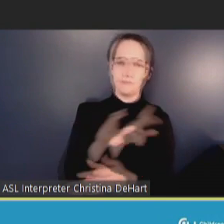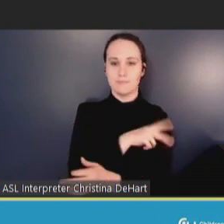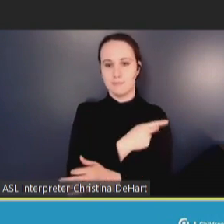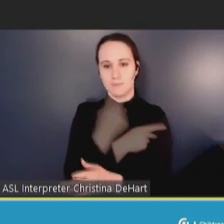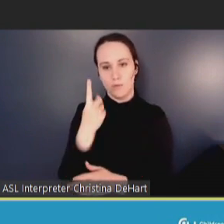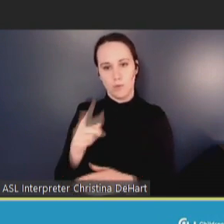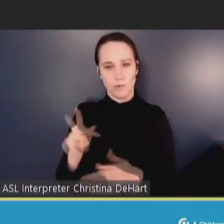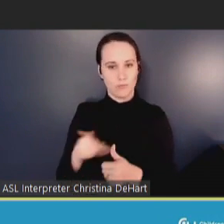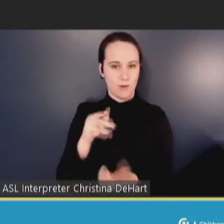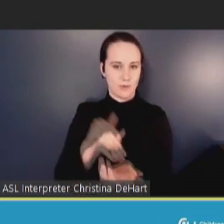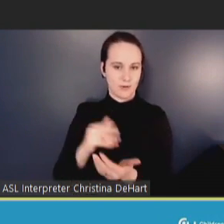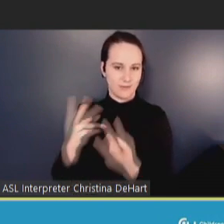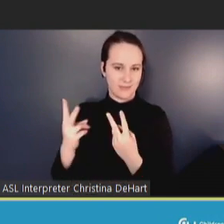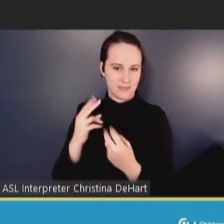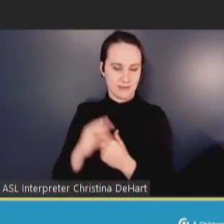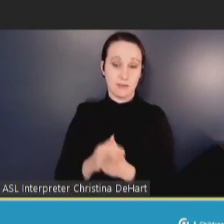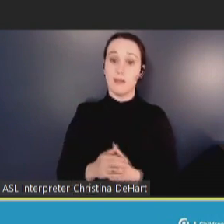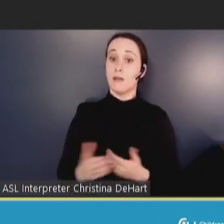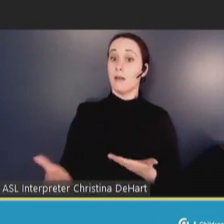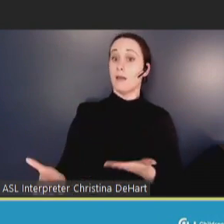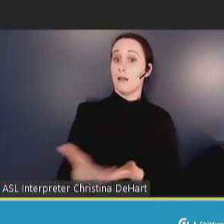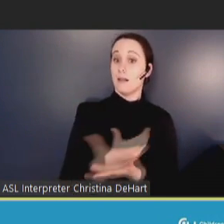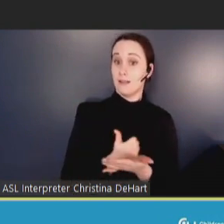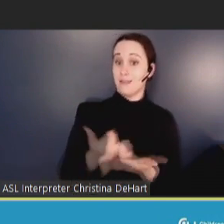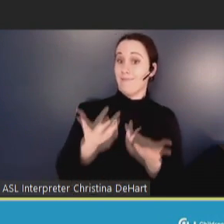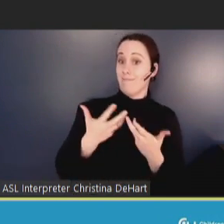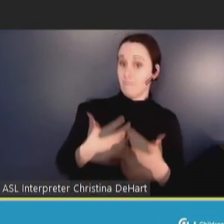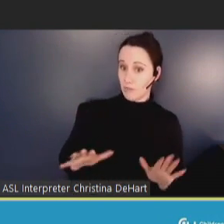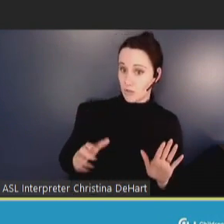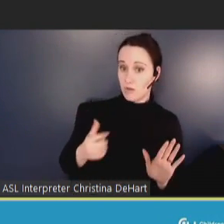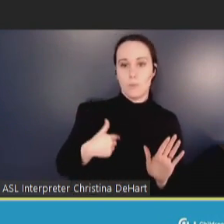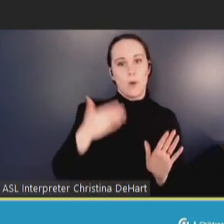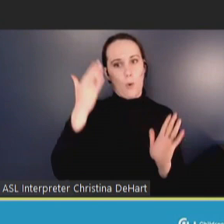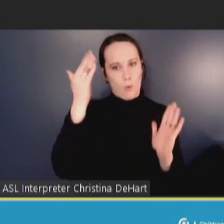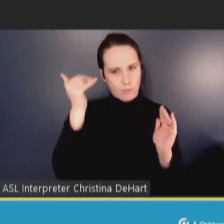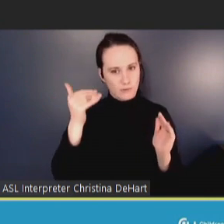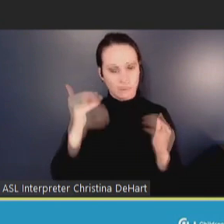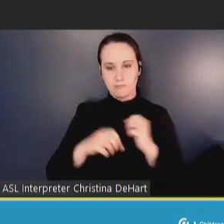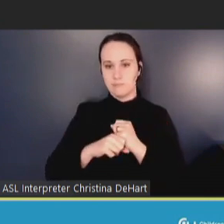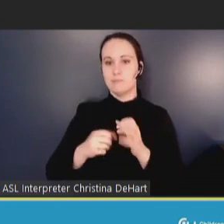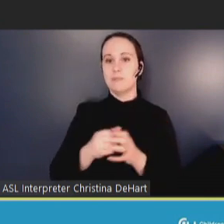Once data is collected, we hope to expand this project to other Philadelphia healthcare programs